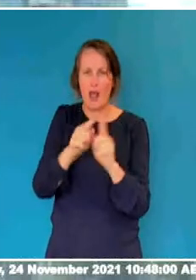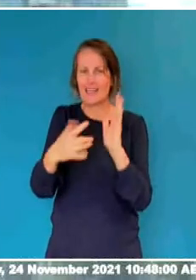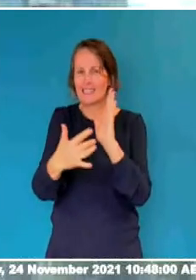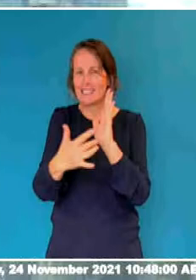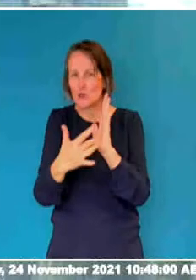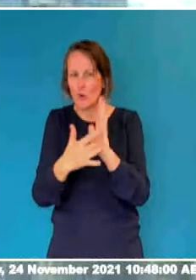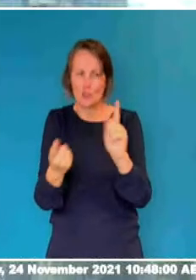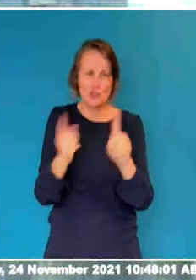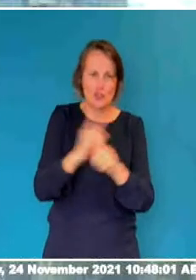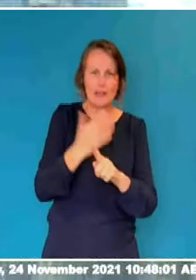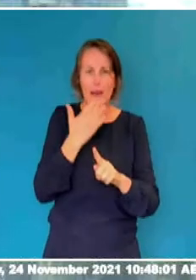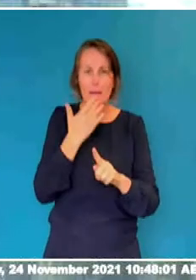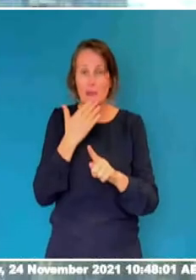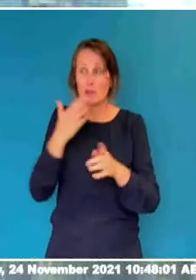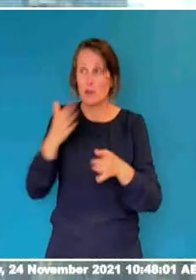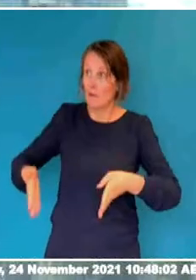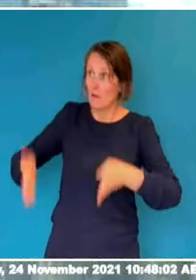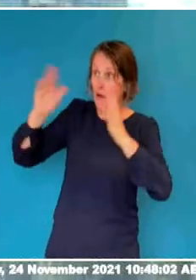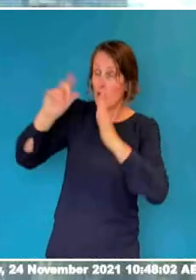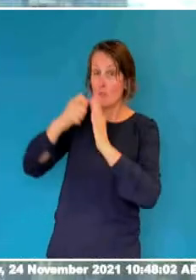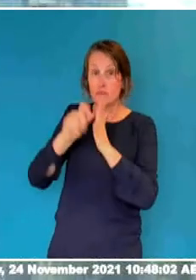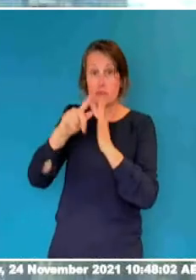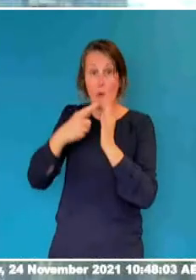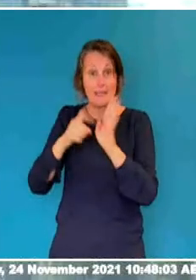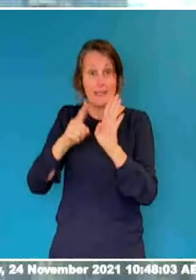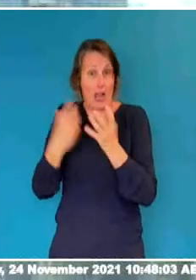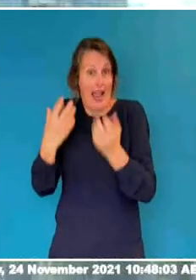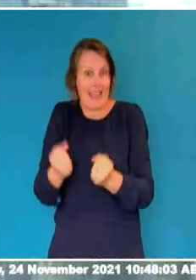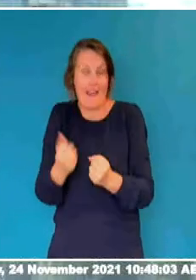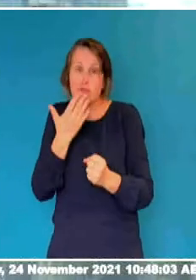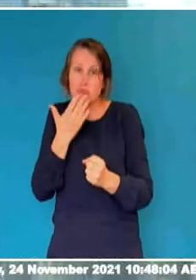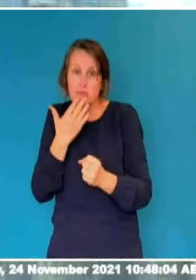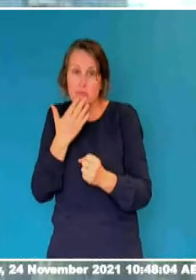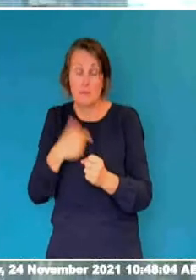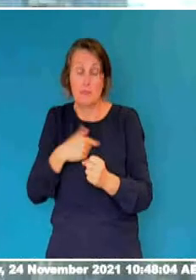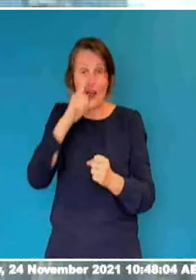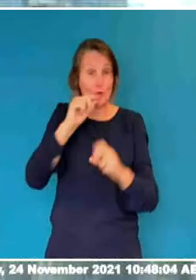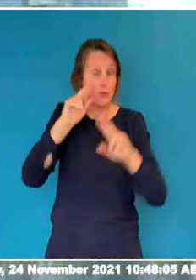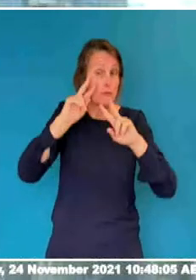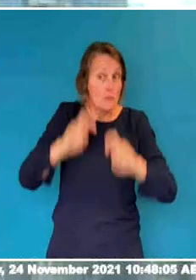The property I do, but technology, I could take that on notice and see what I can find in terms of the costs for that.